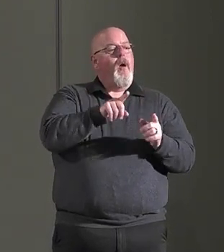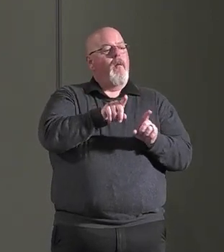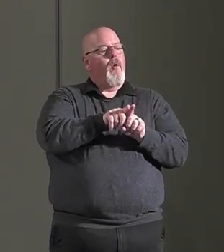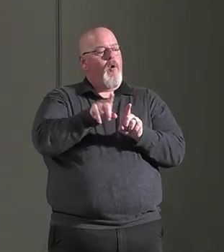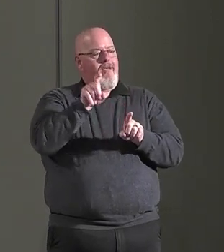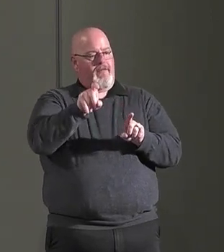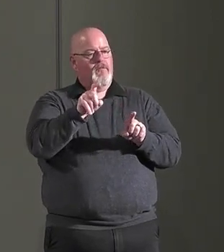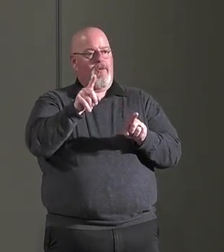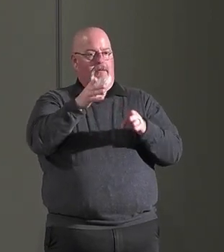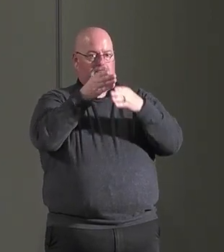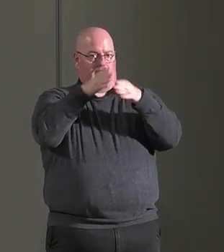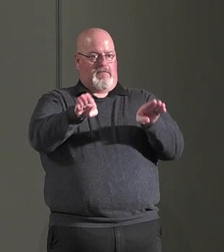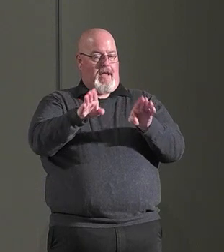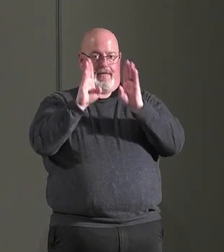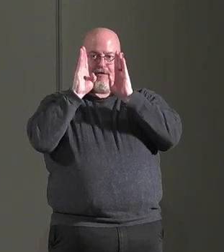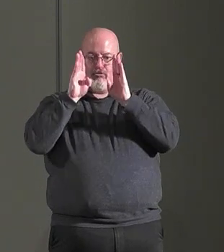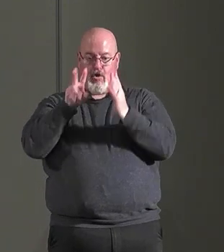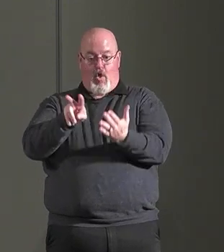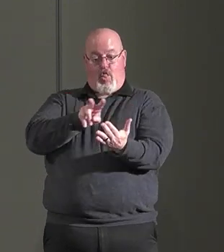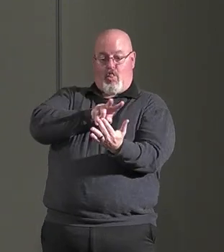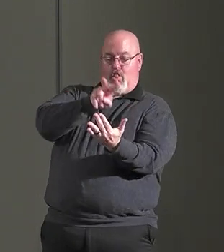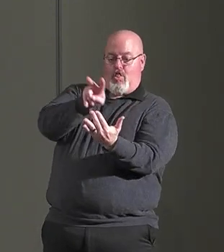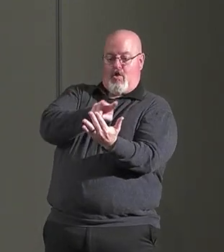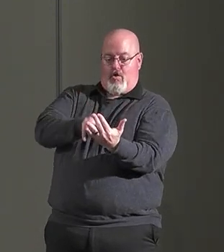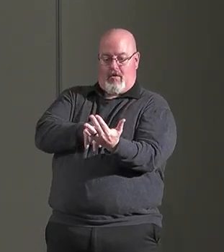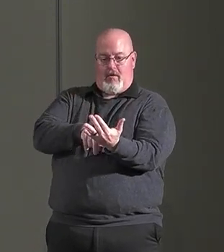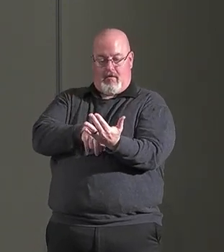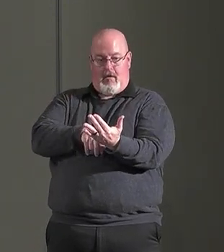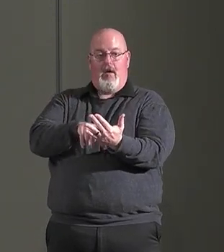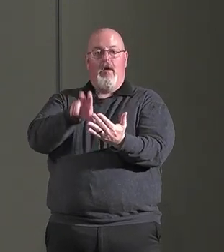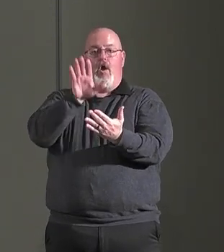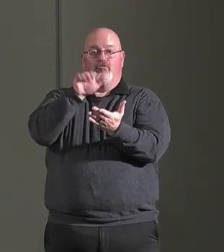their attention between looking at those, as well as looking at their doctor, as well